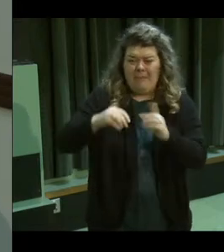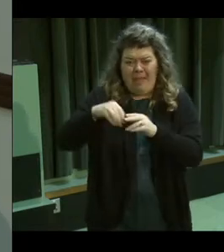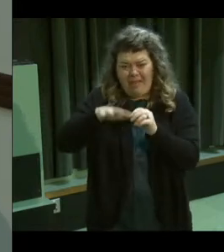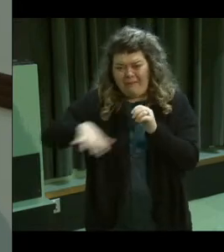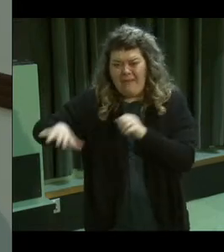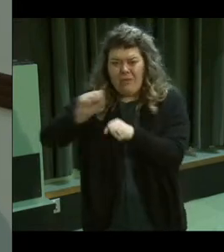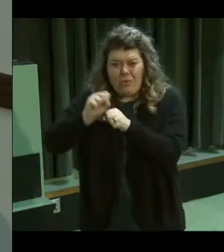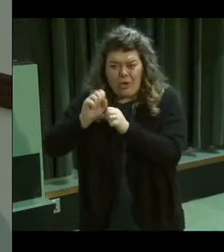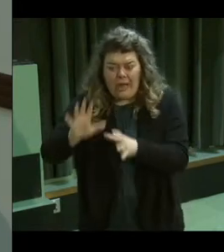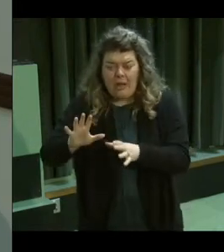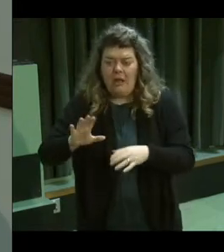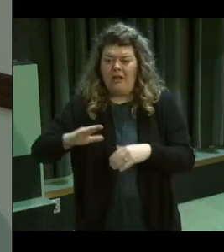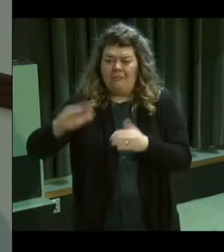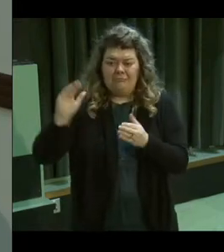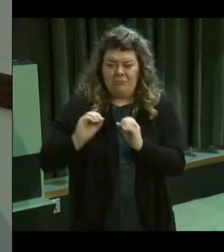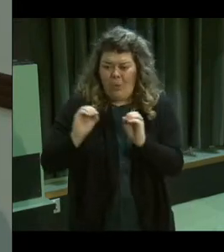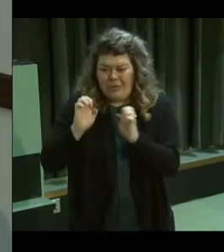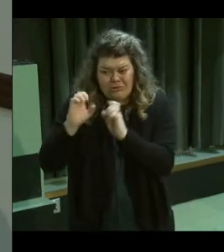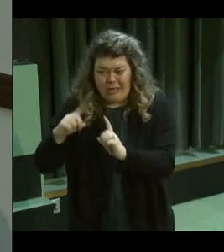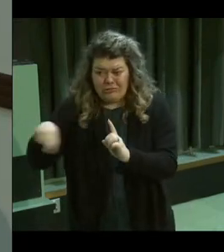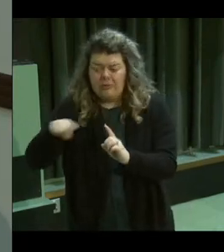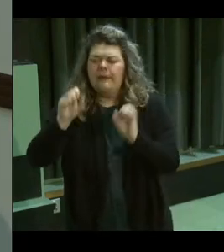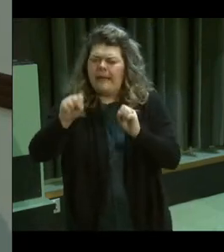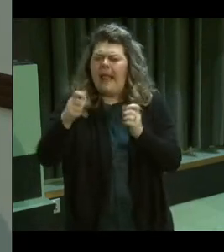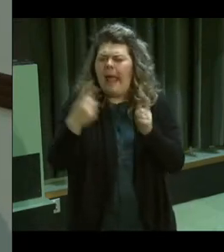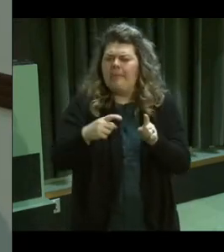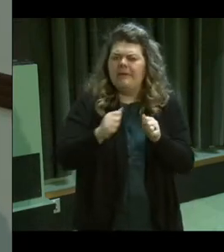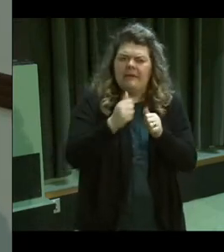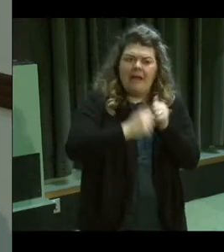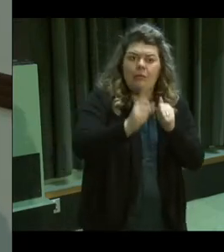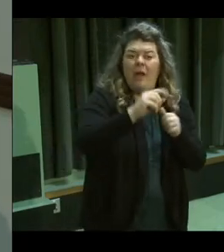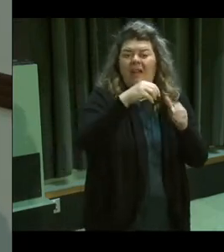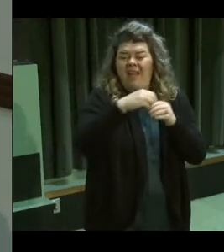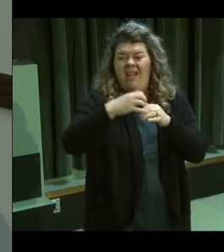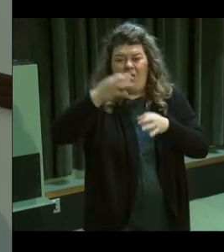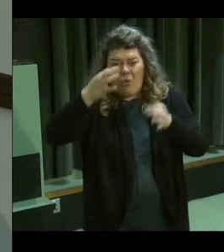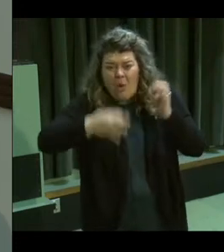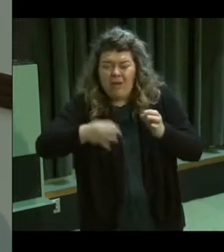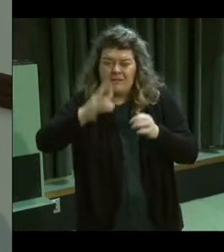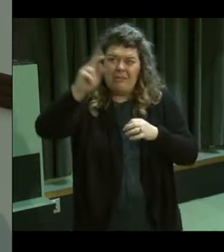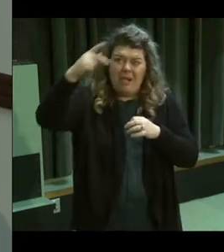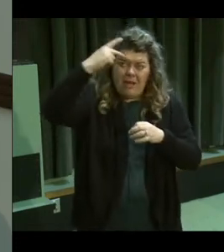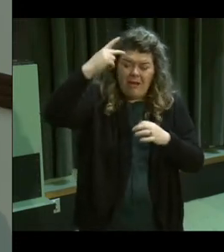the poorest of us, the least educated, it could happen